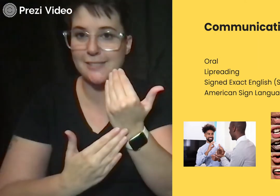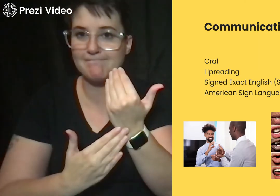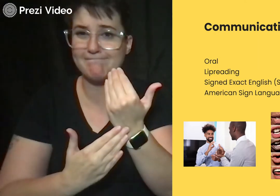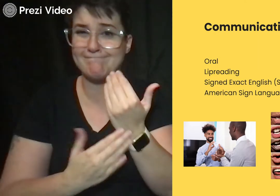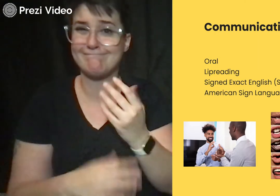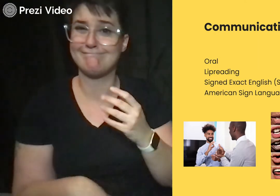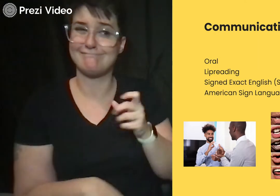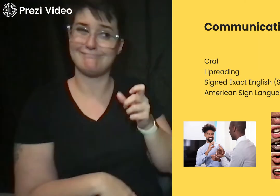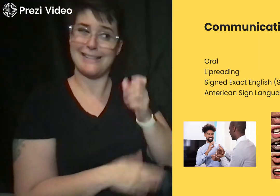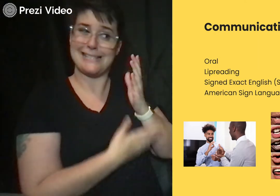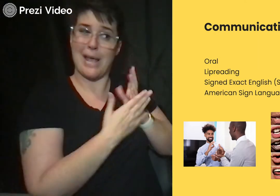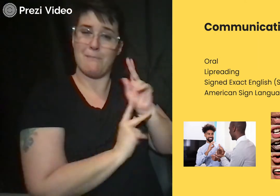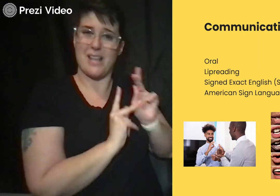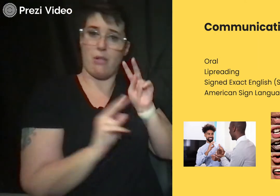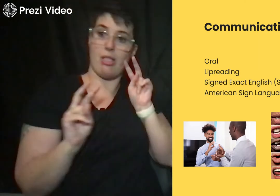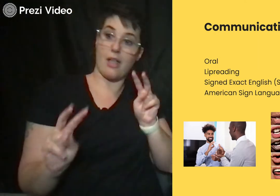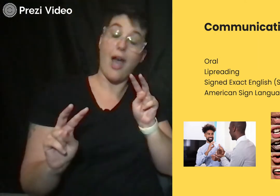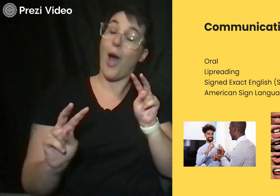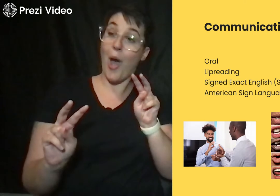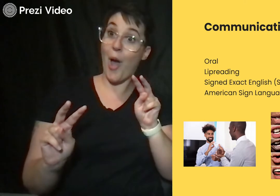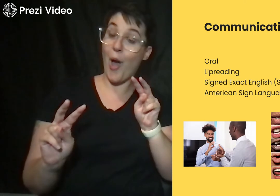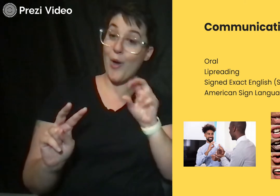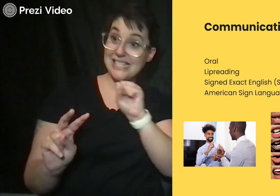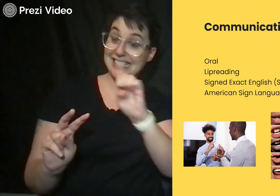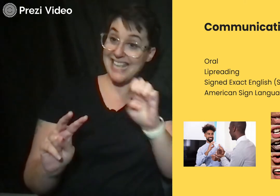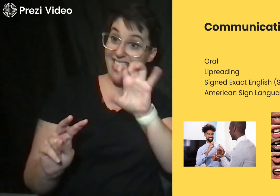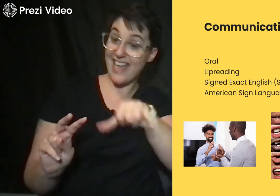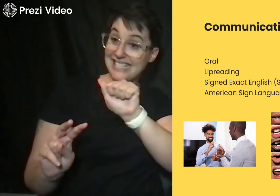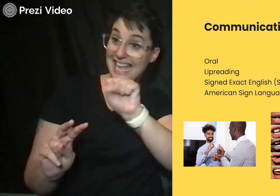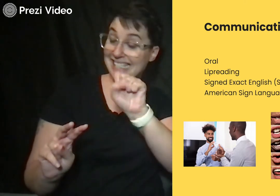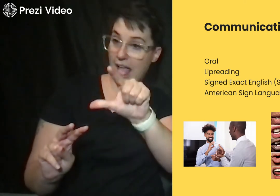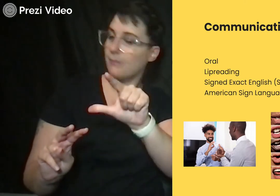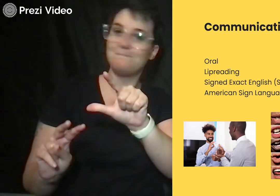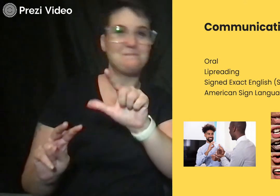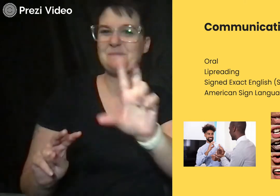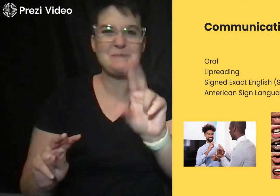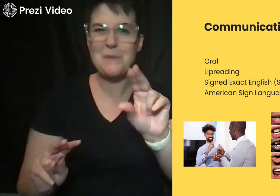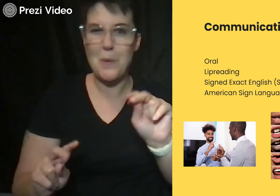Some people confuse SEE with ASL, but they are very different.